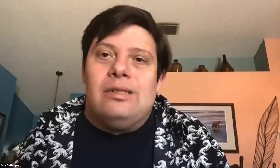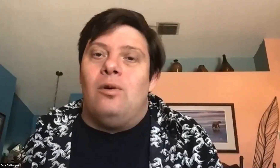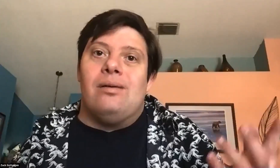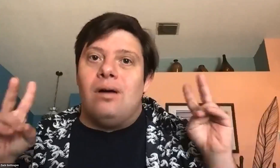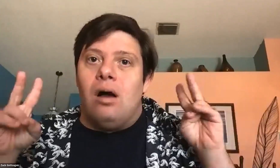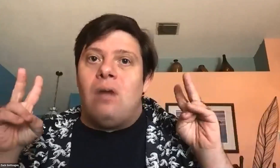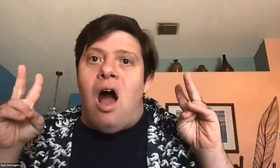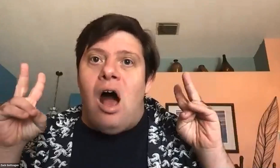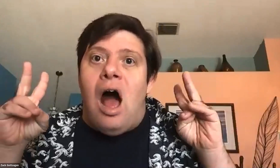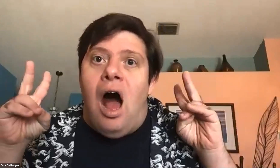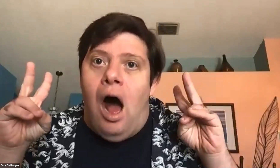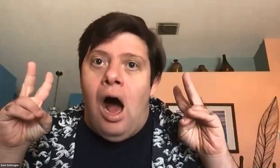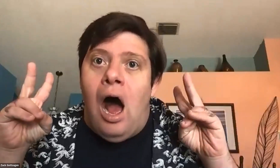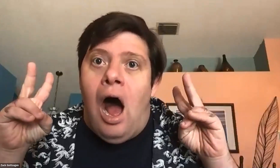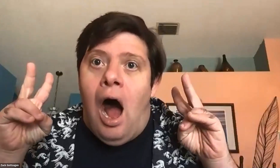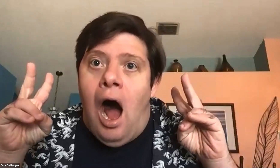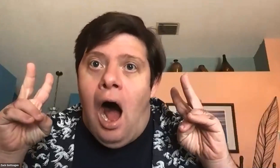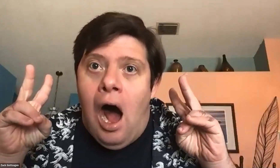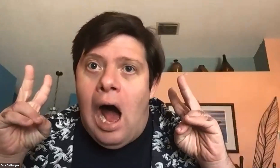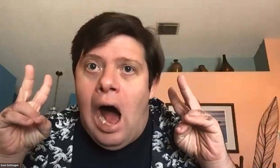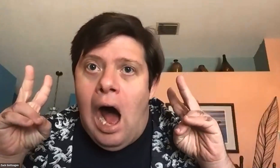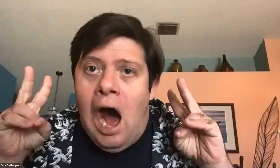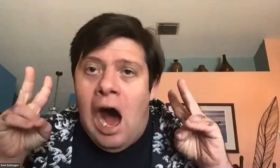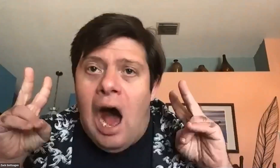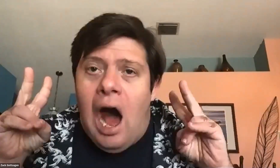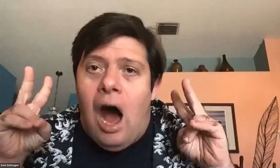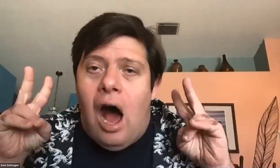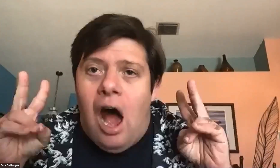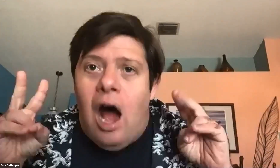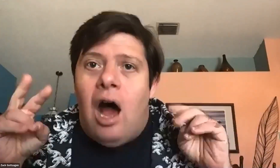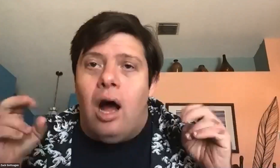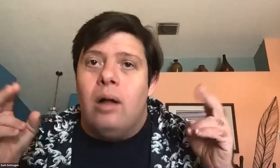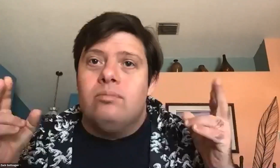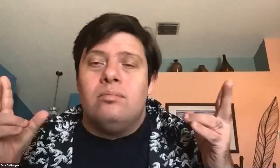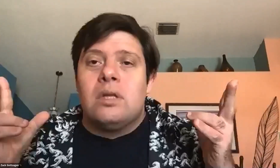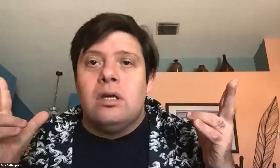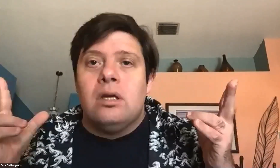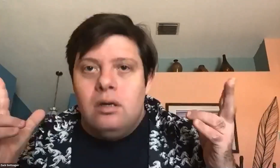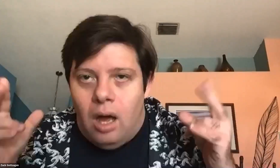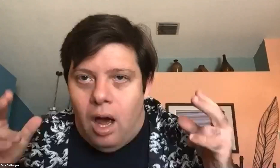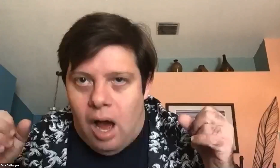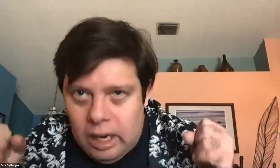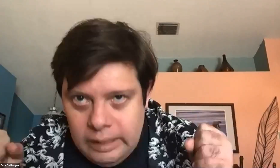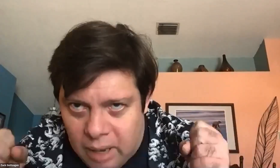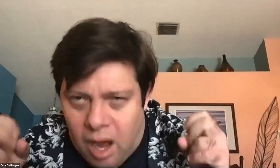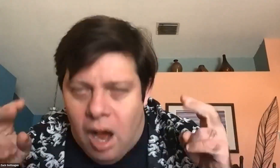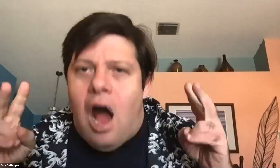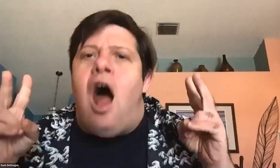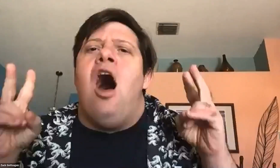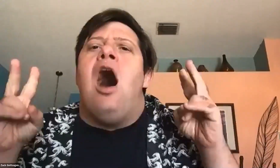Actually, that's it.